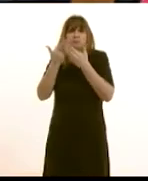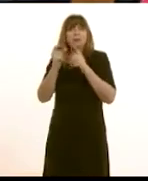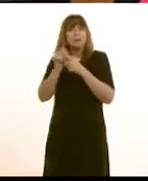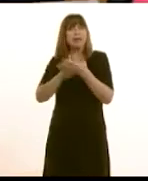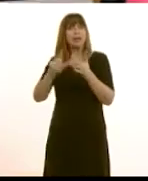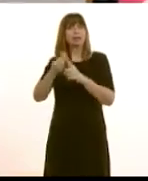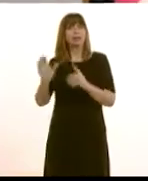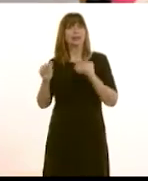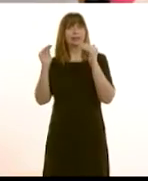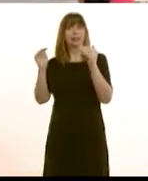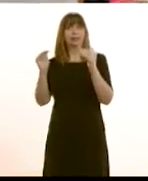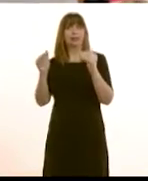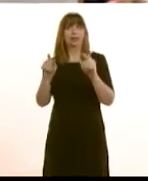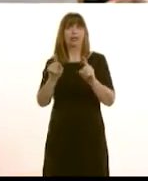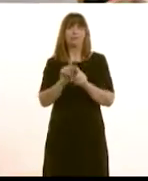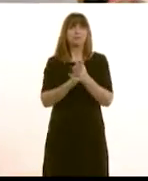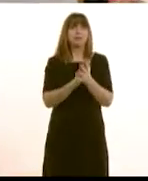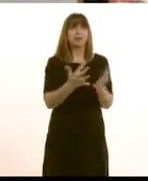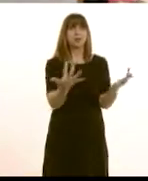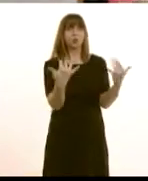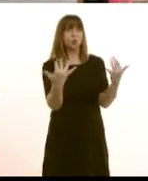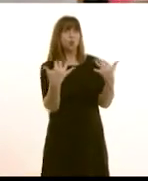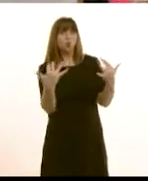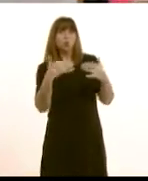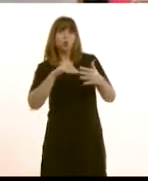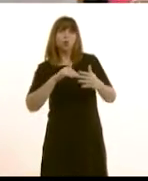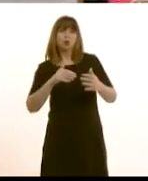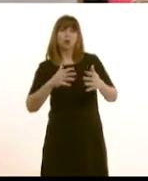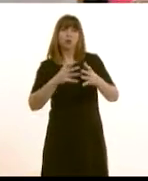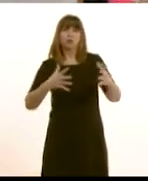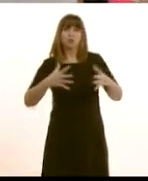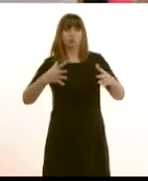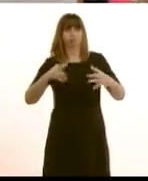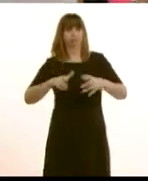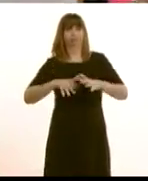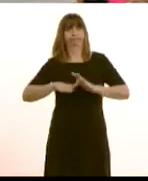a magnet for manufacturing investment in the future. We're working with officers at Swansea